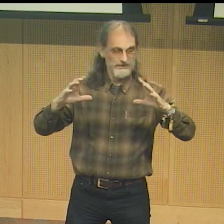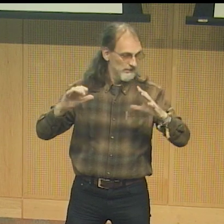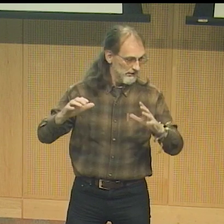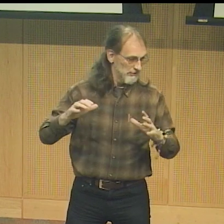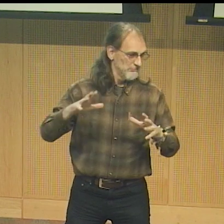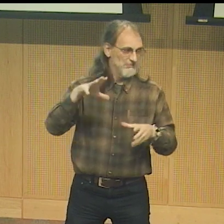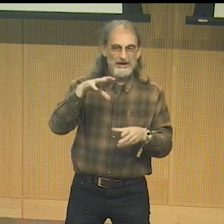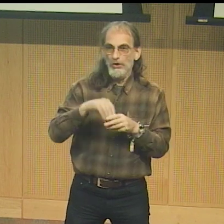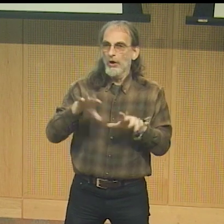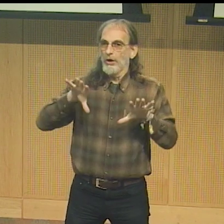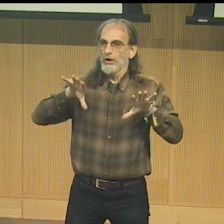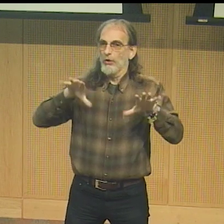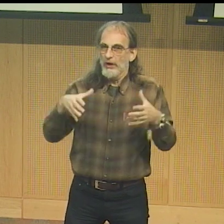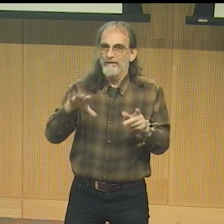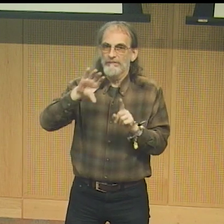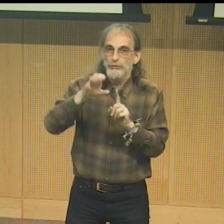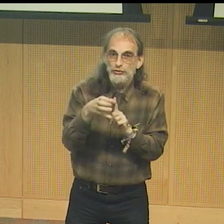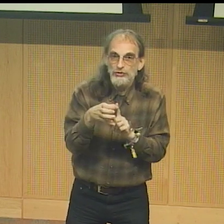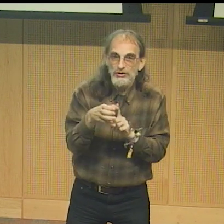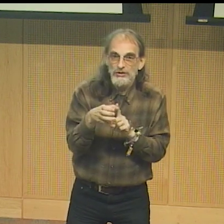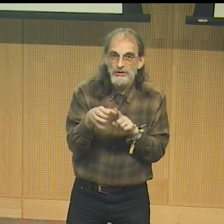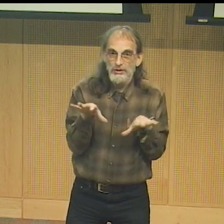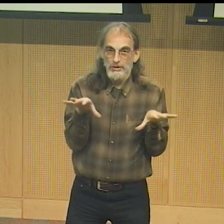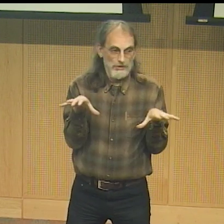dimension, which would finally include the collective